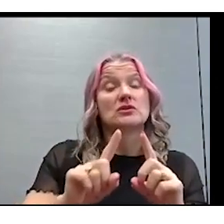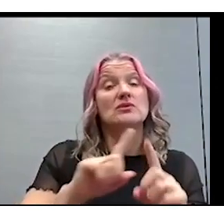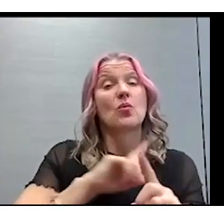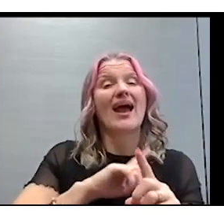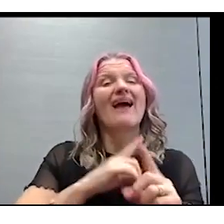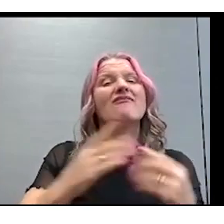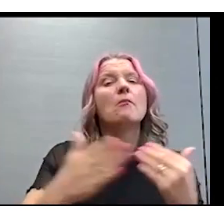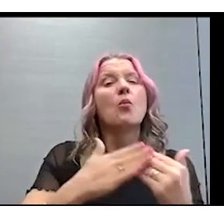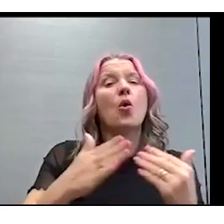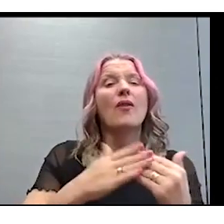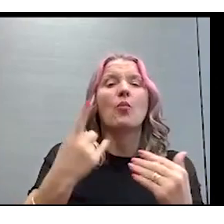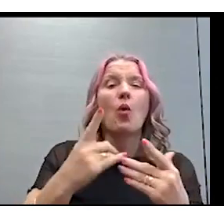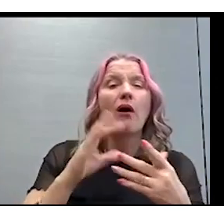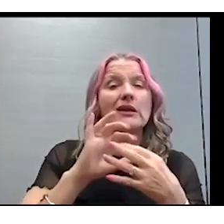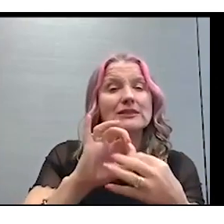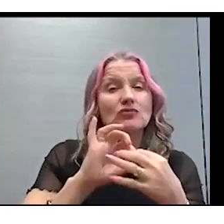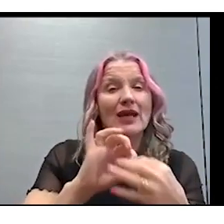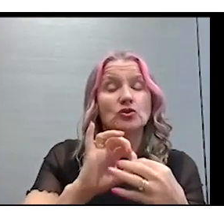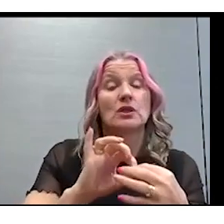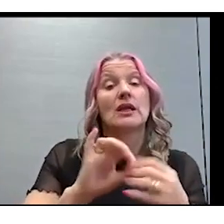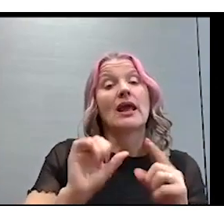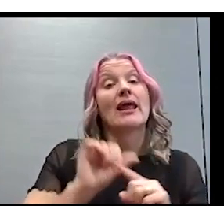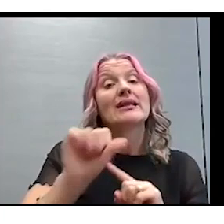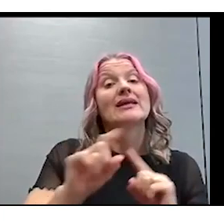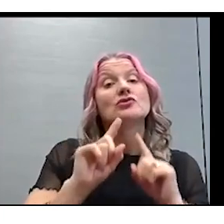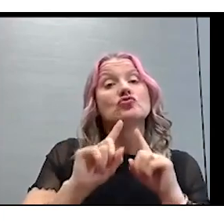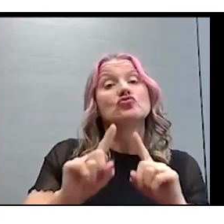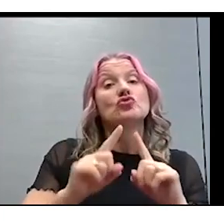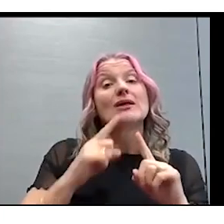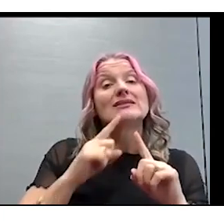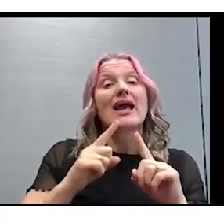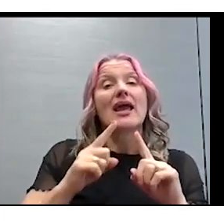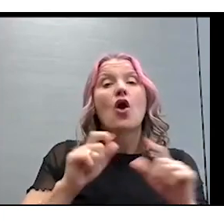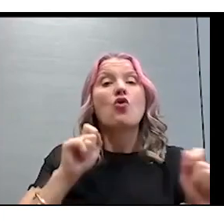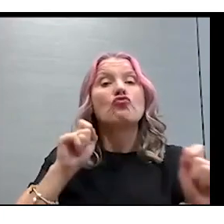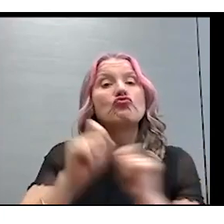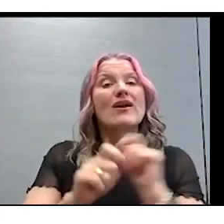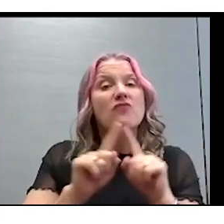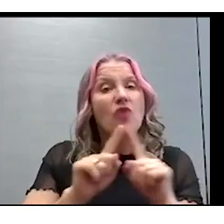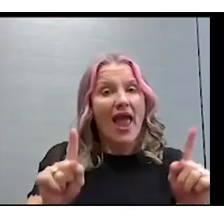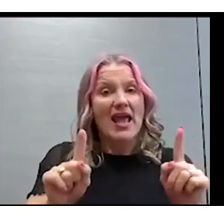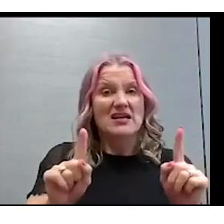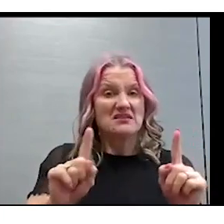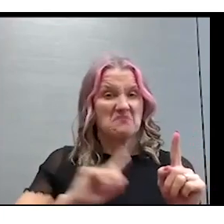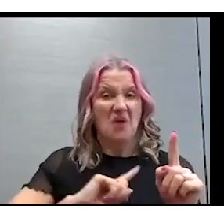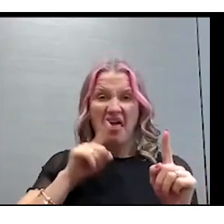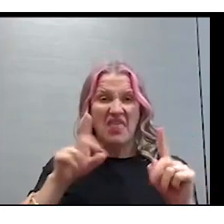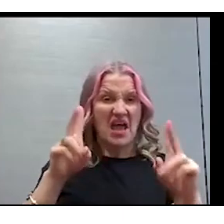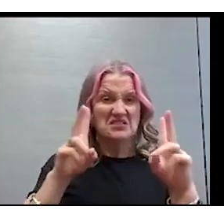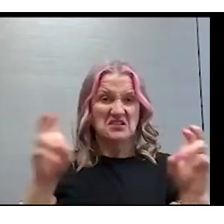more than one interaction, I would say rephrase this because this term is not